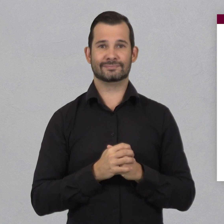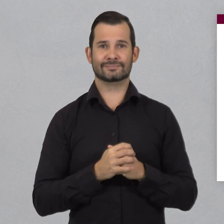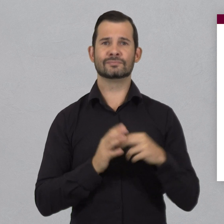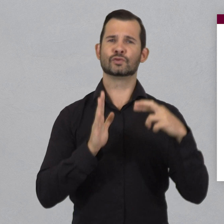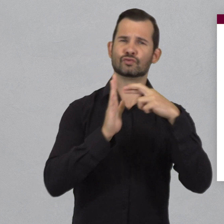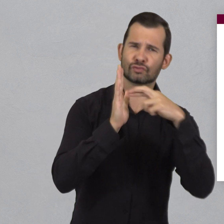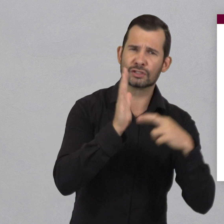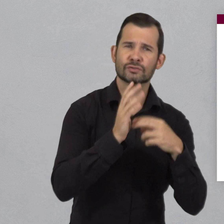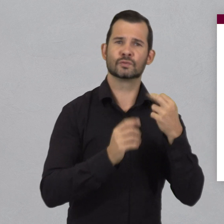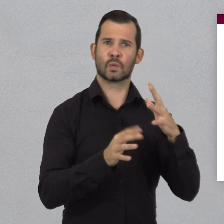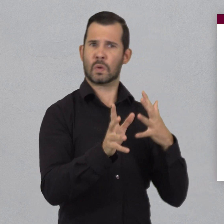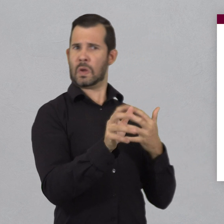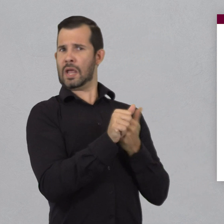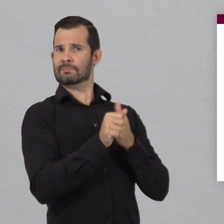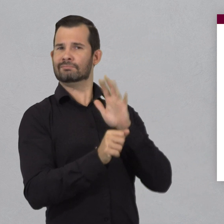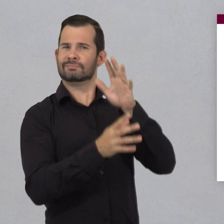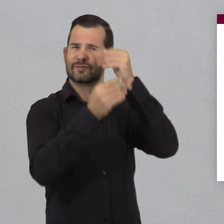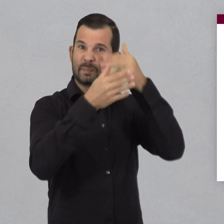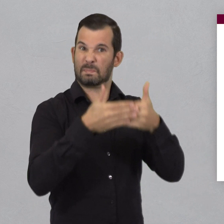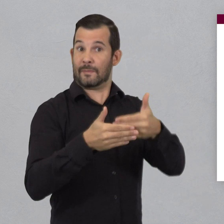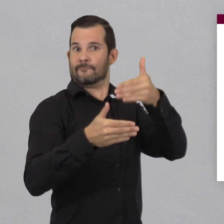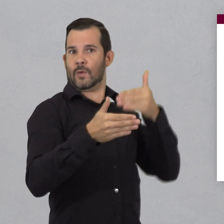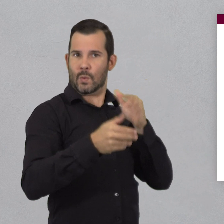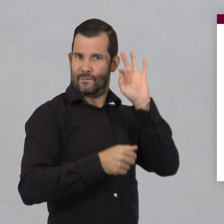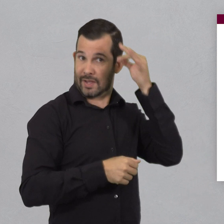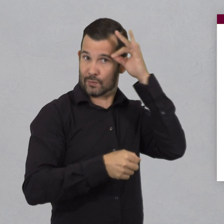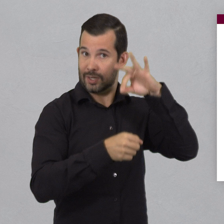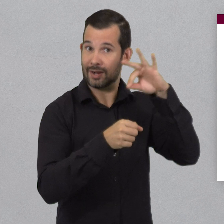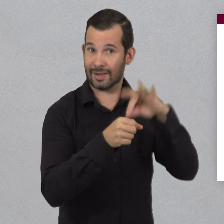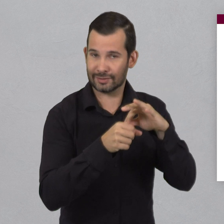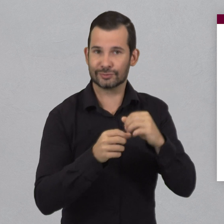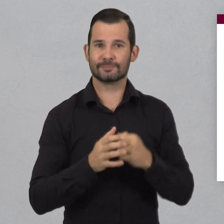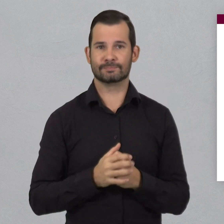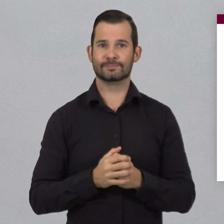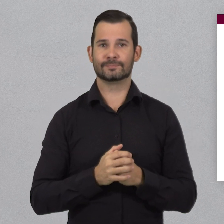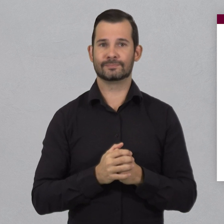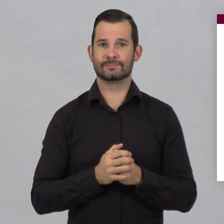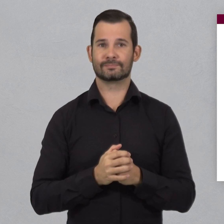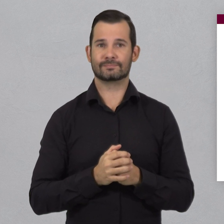Register or update your information BEFORE a federal election.